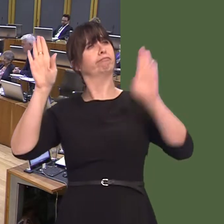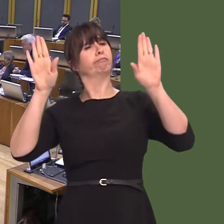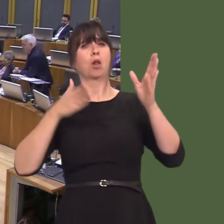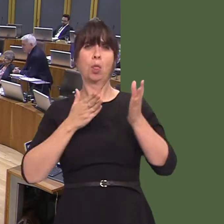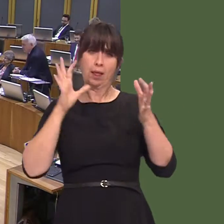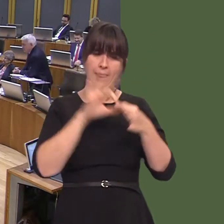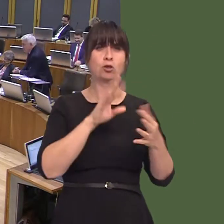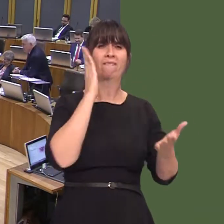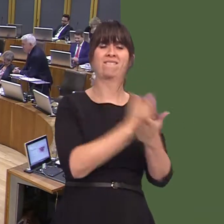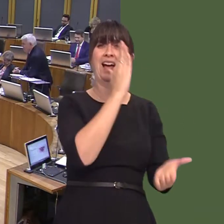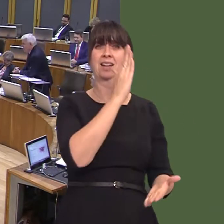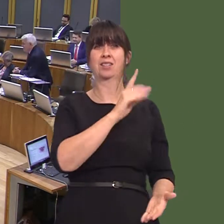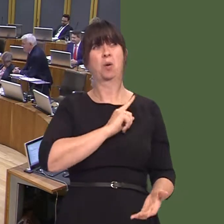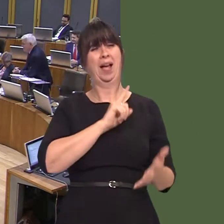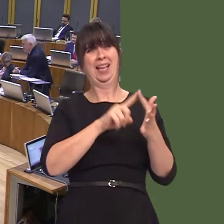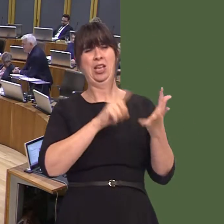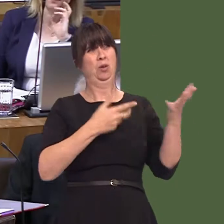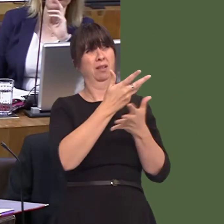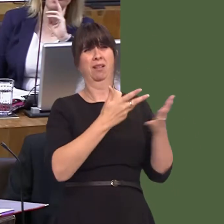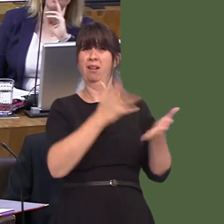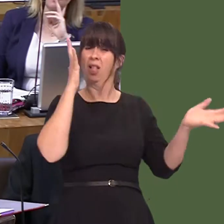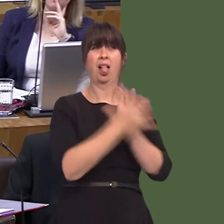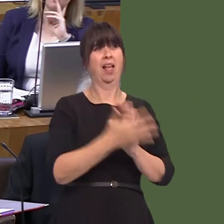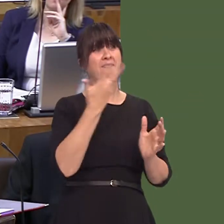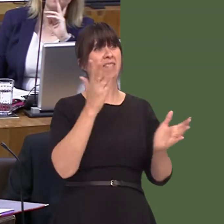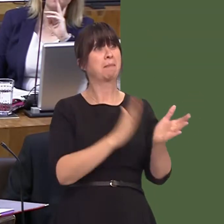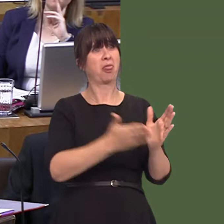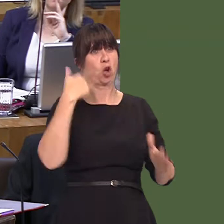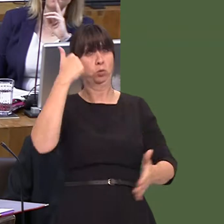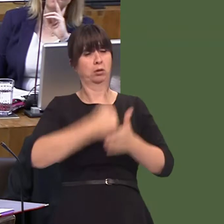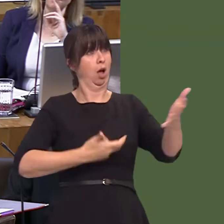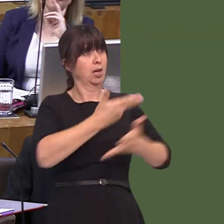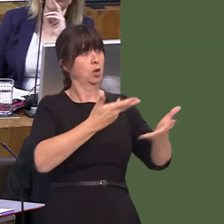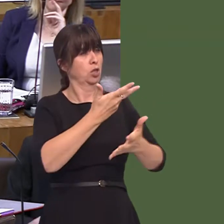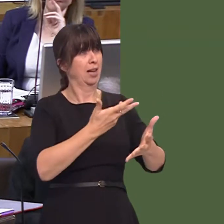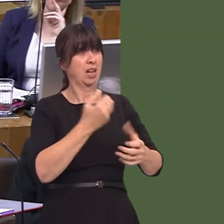The UK Governmentís position has been a shambles from the start. Fifteen months in, weíre none the wiser as to what the UK Governmentís position is.